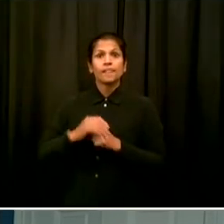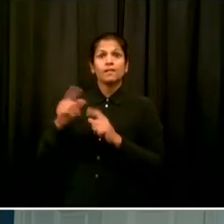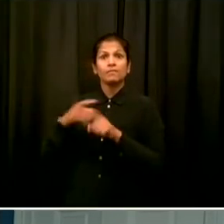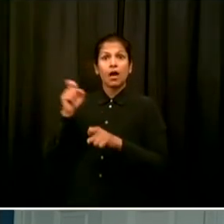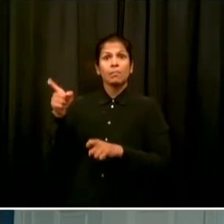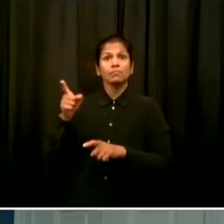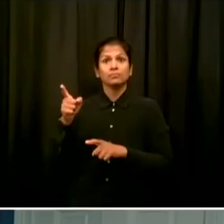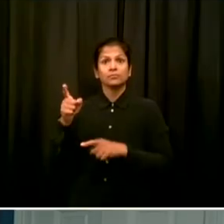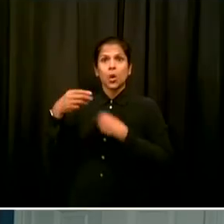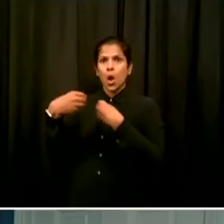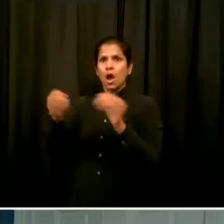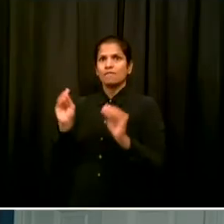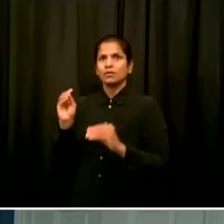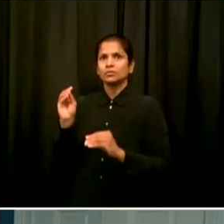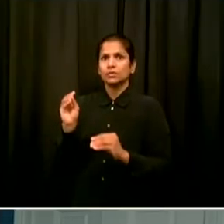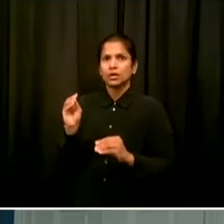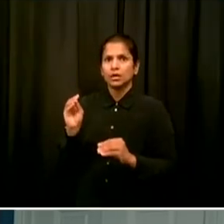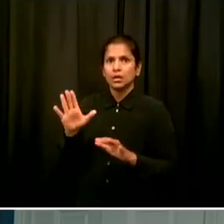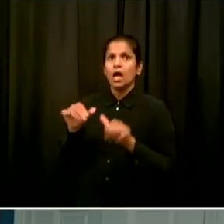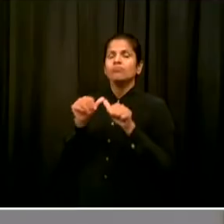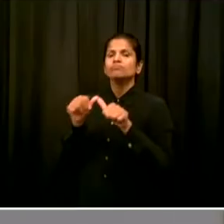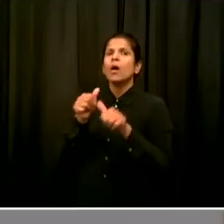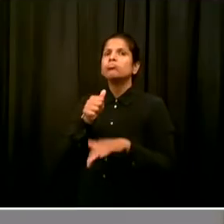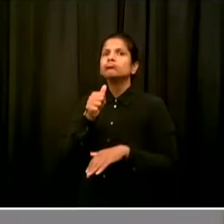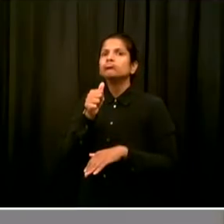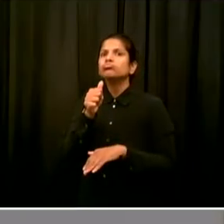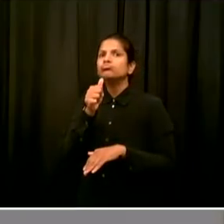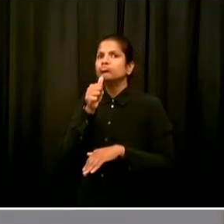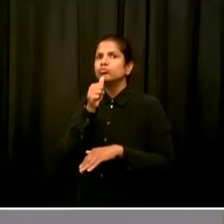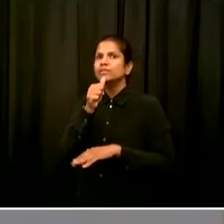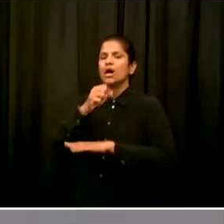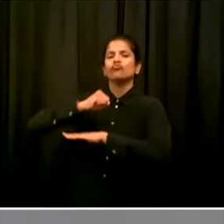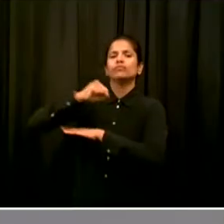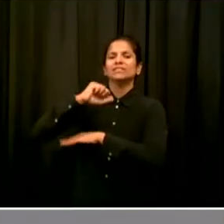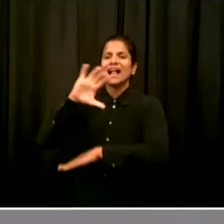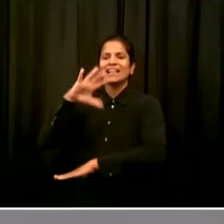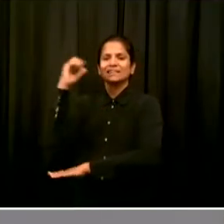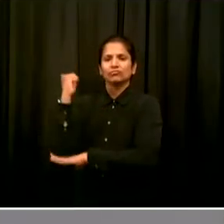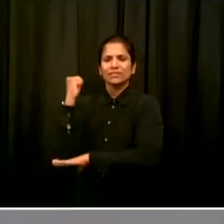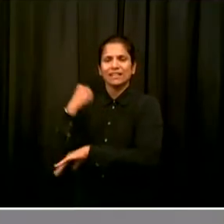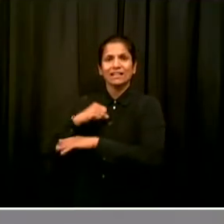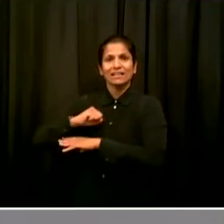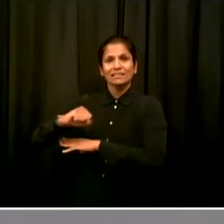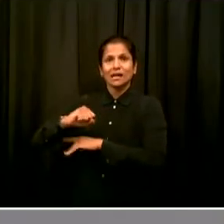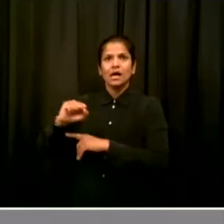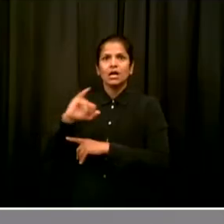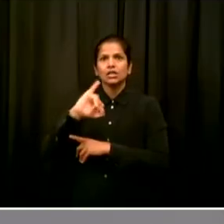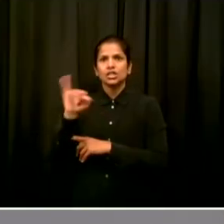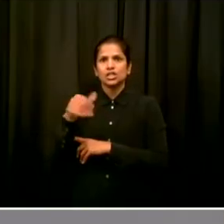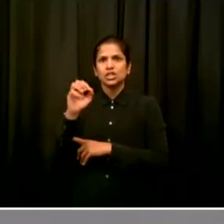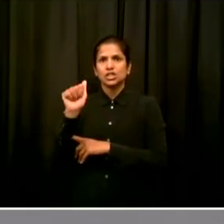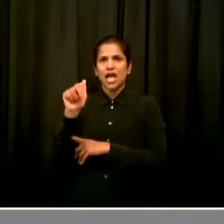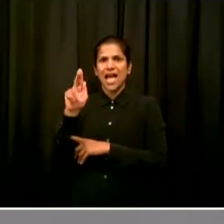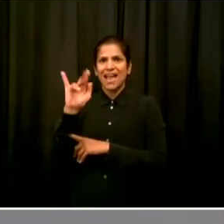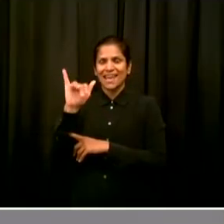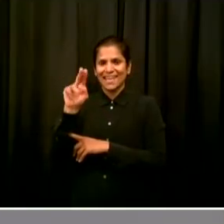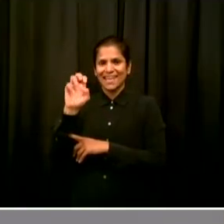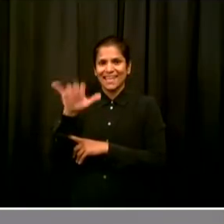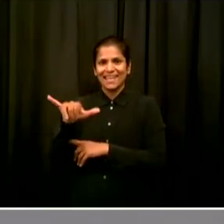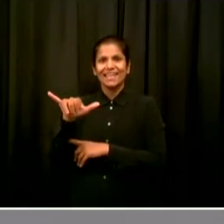YORK CITY, OUR DIRECTOR OF THE OFFICE OF RESILIENCY. THANK YOU,